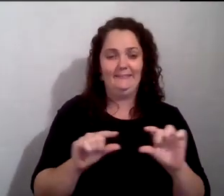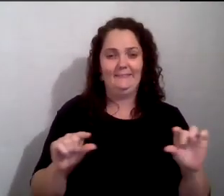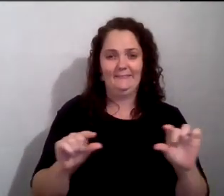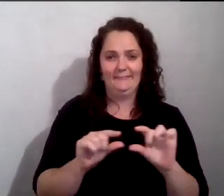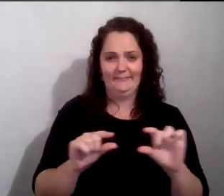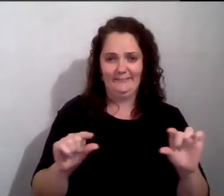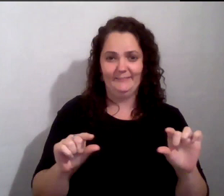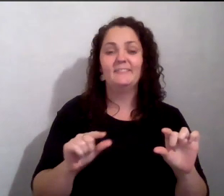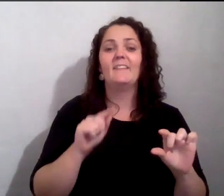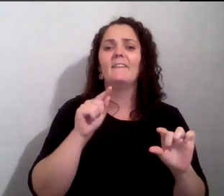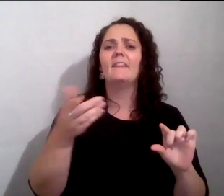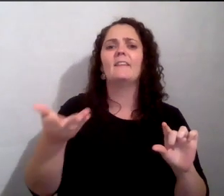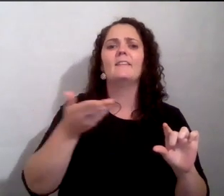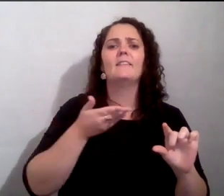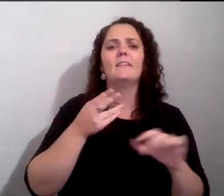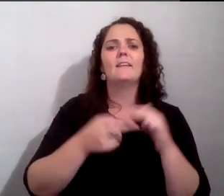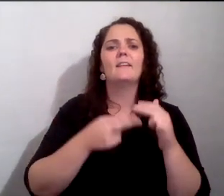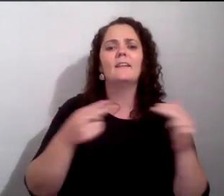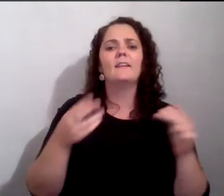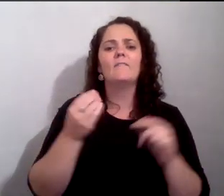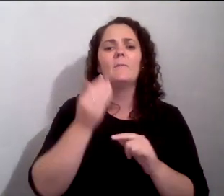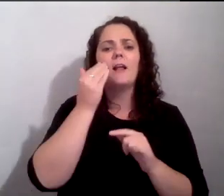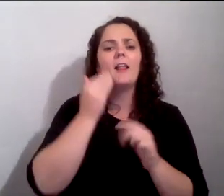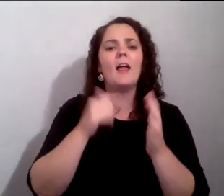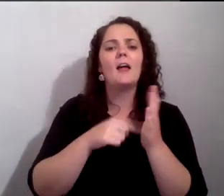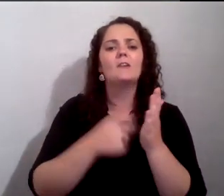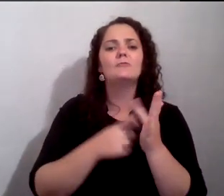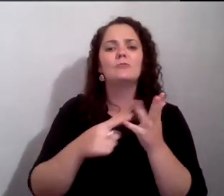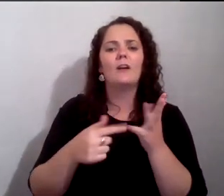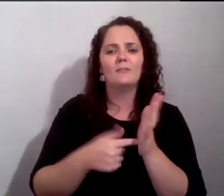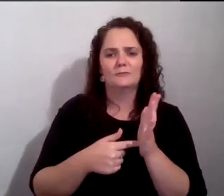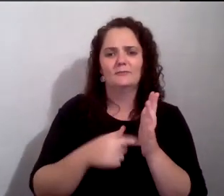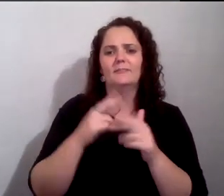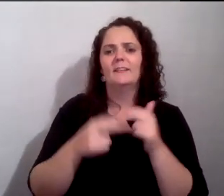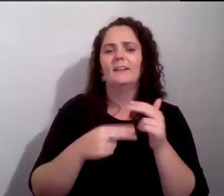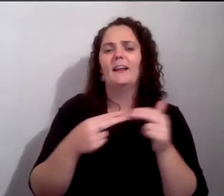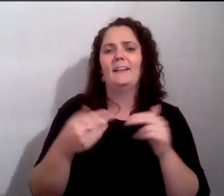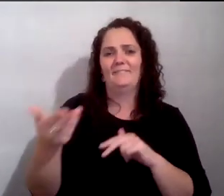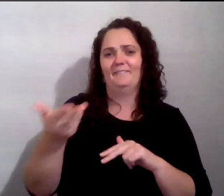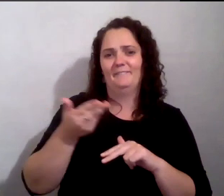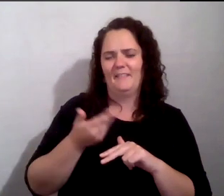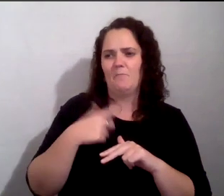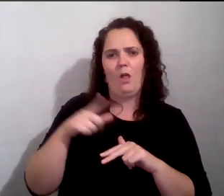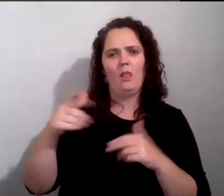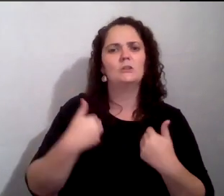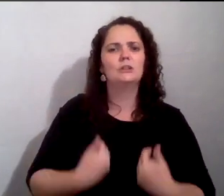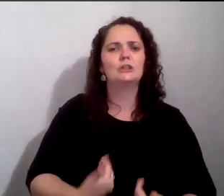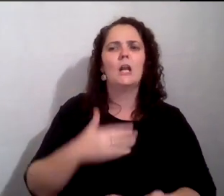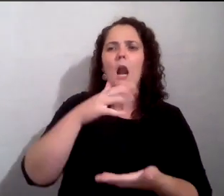it's a gift of Lady Trout. So Sir Leon and Lady Trout were very wealthy collectors